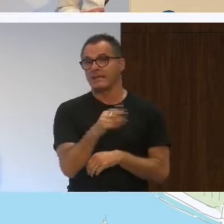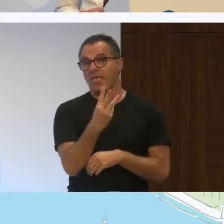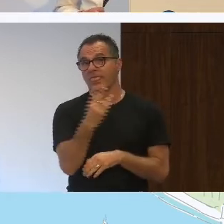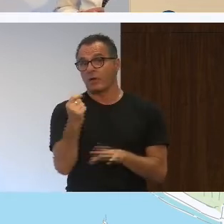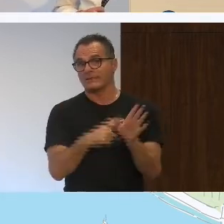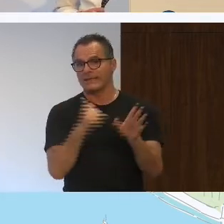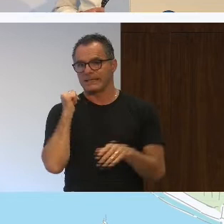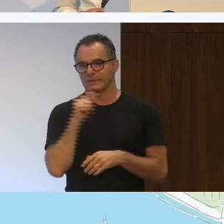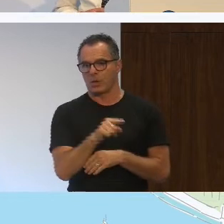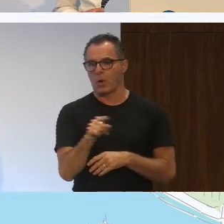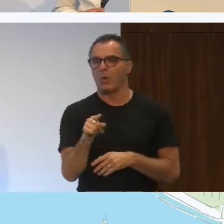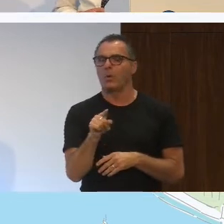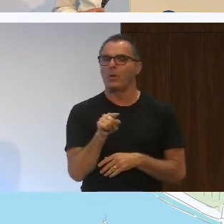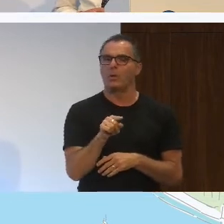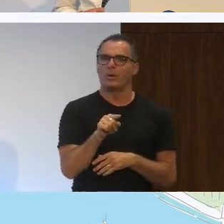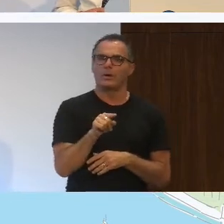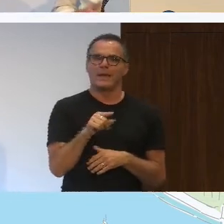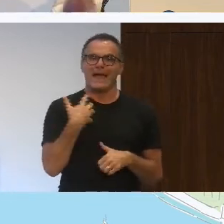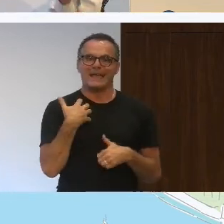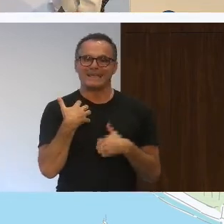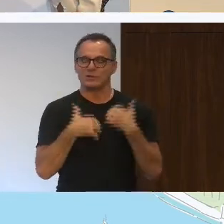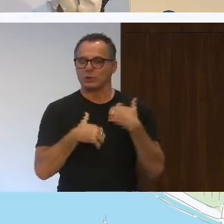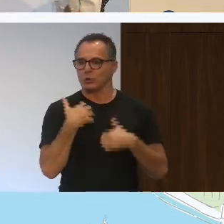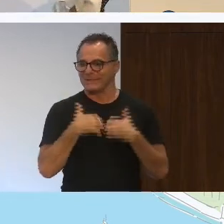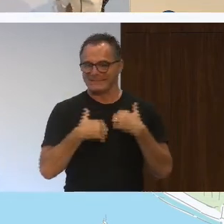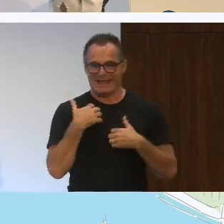now, which is and intuitive colorimeter, which basically works out what